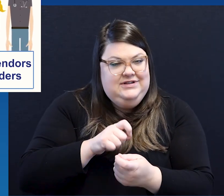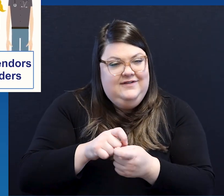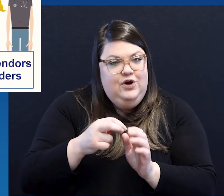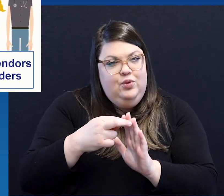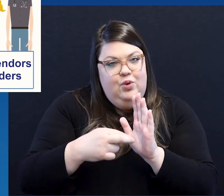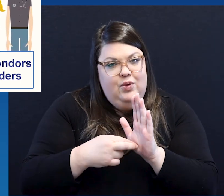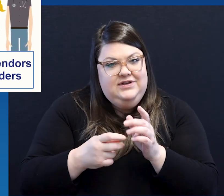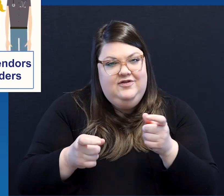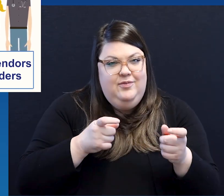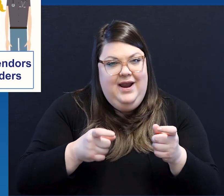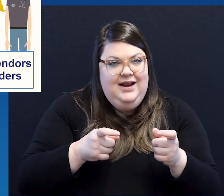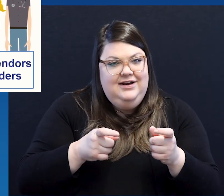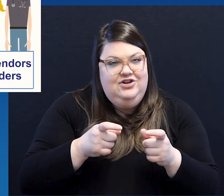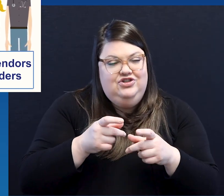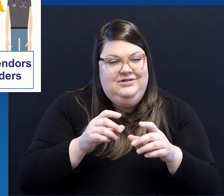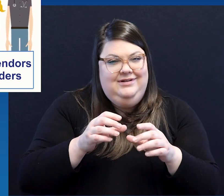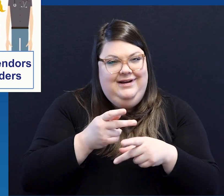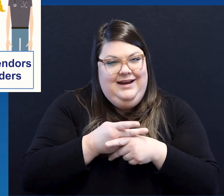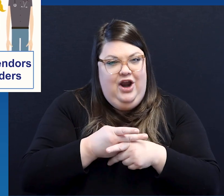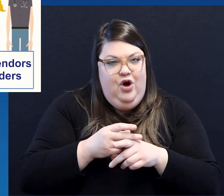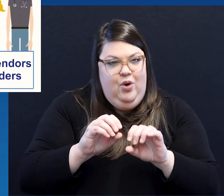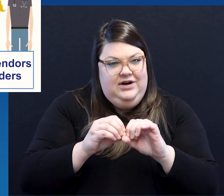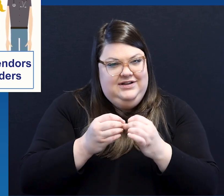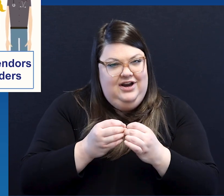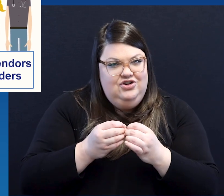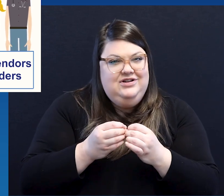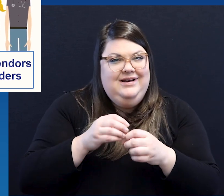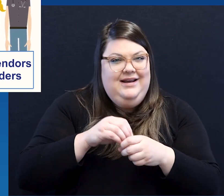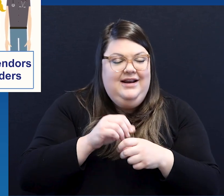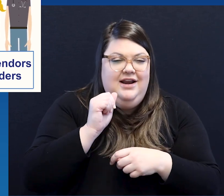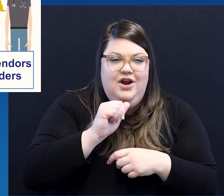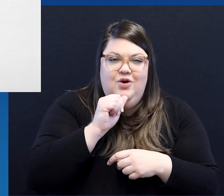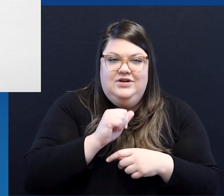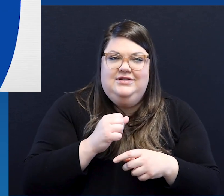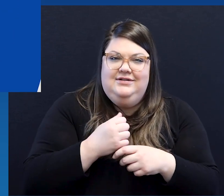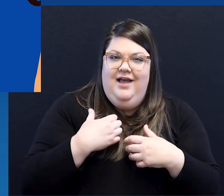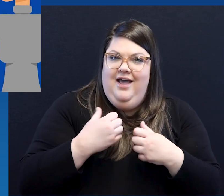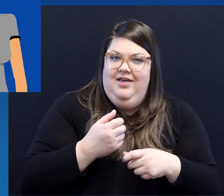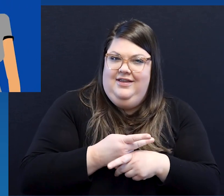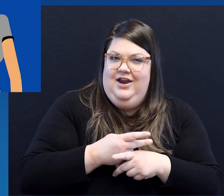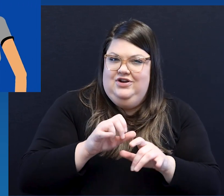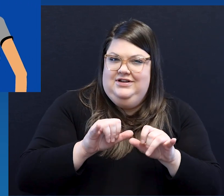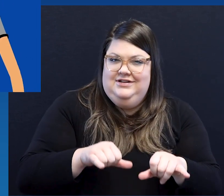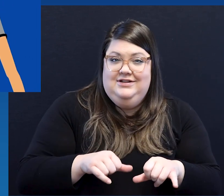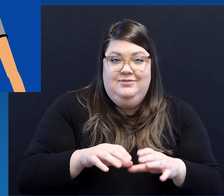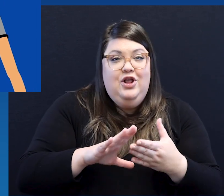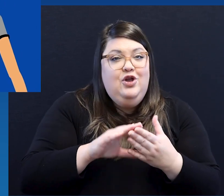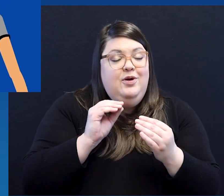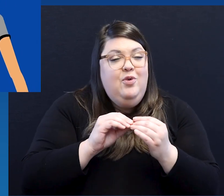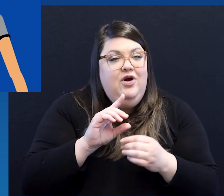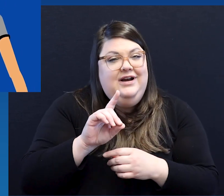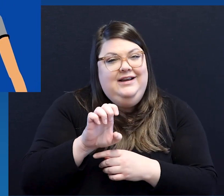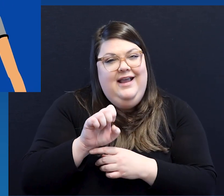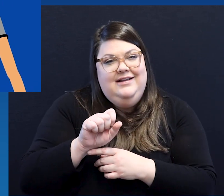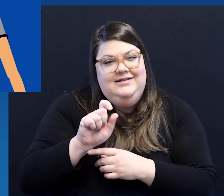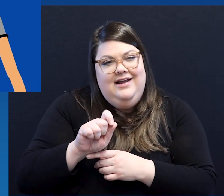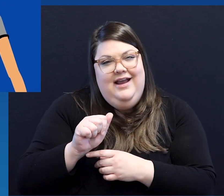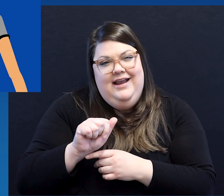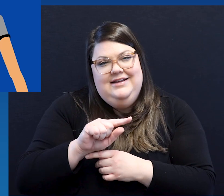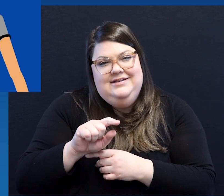of DDDs role in delivering health care services to qualified individuals, how it functions, and how it follows the specific rules